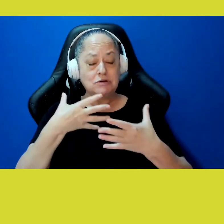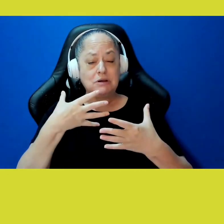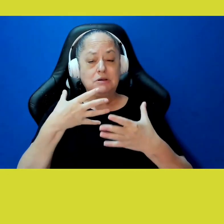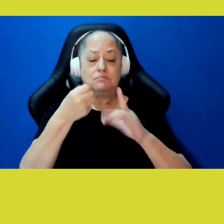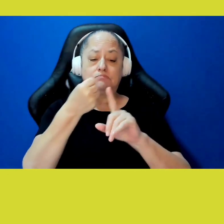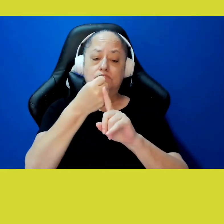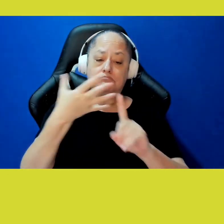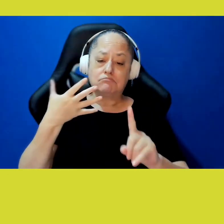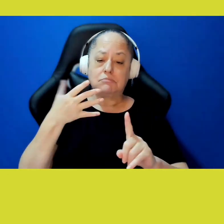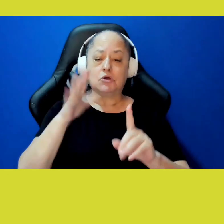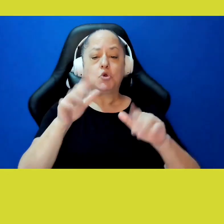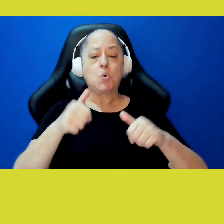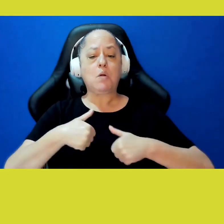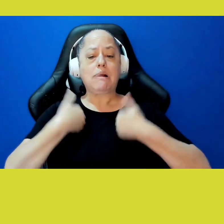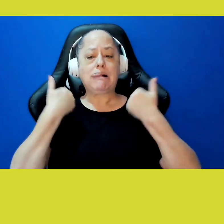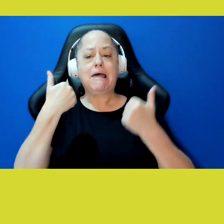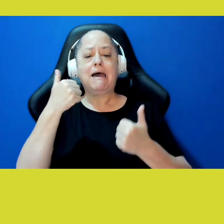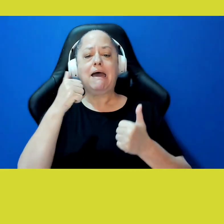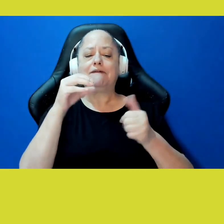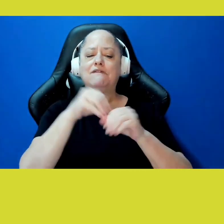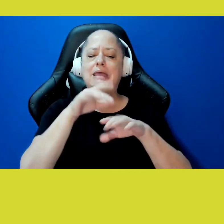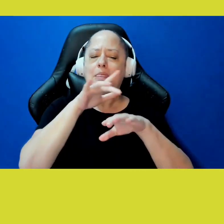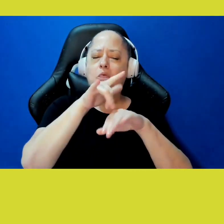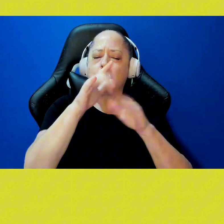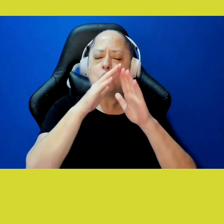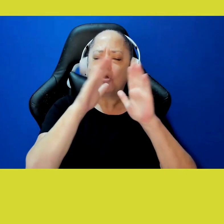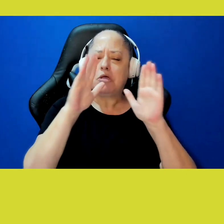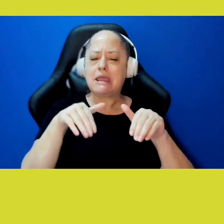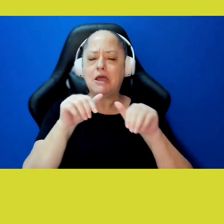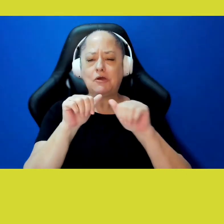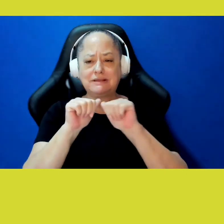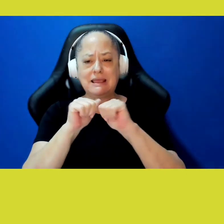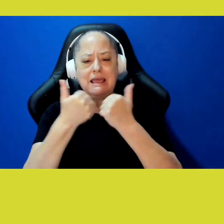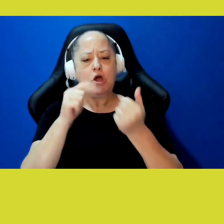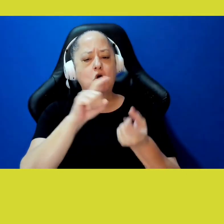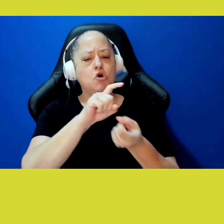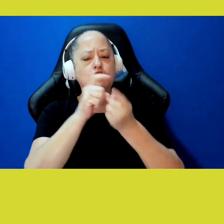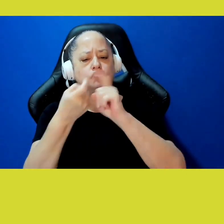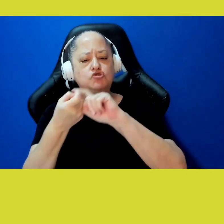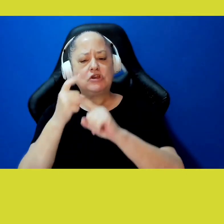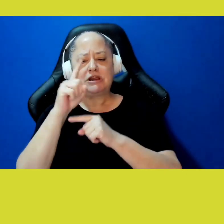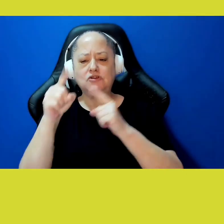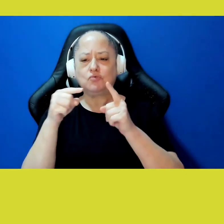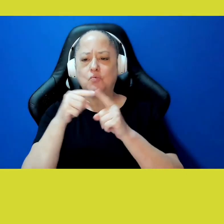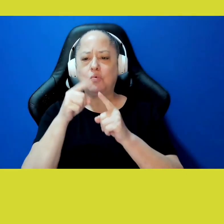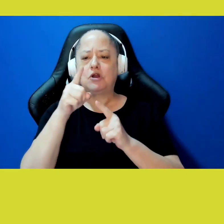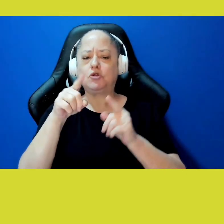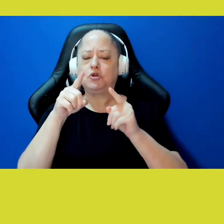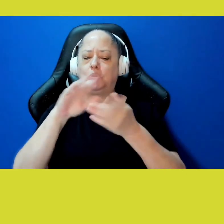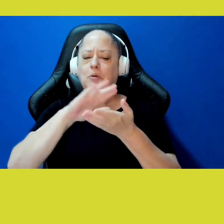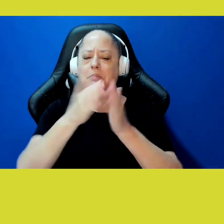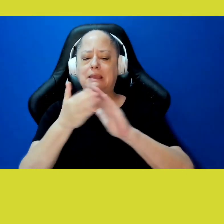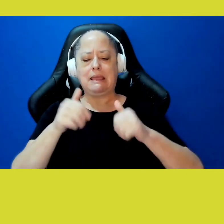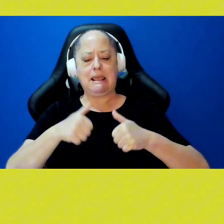was like in the earlier housing and how it changed when you began living in Housing First Housing.